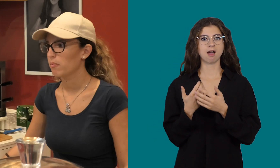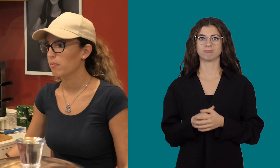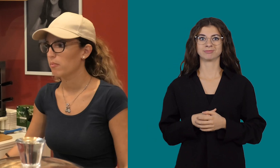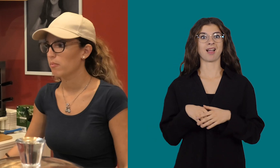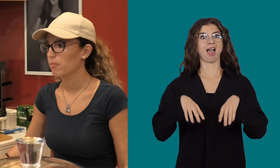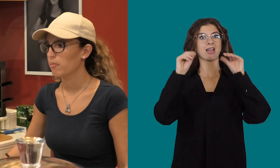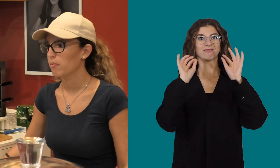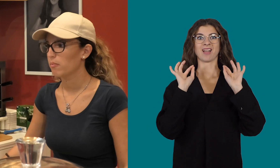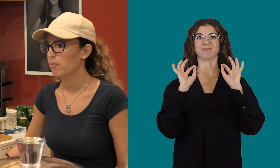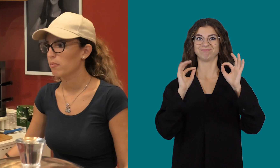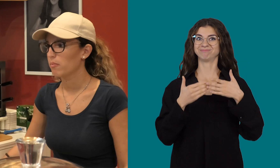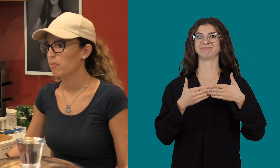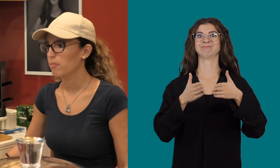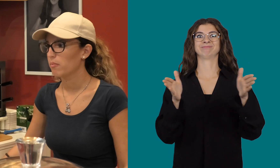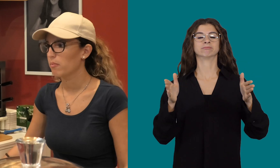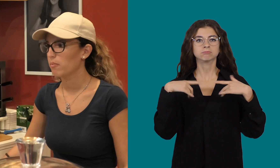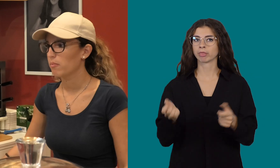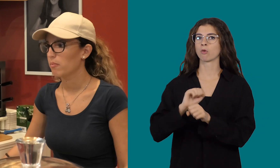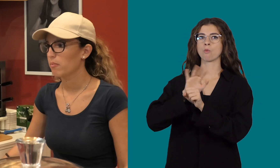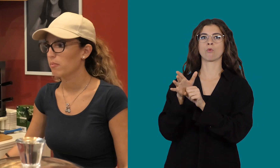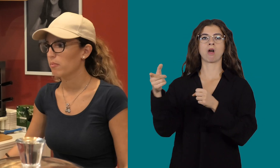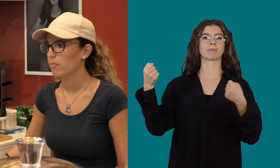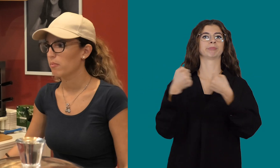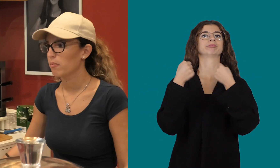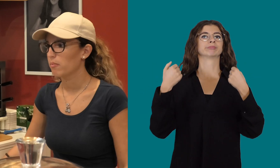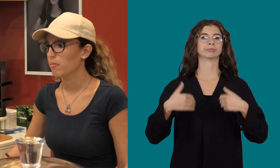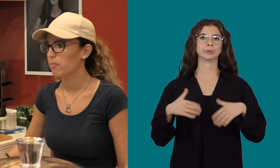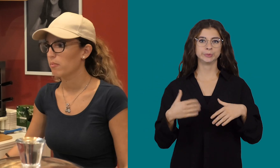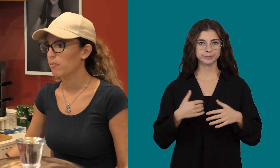because it started of well and then there was Covid-19.